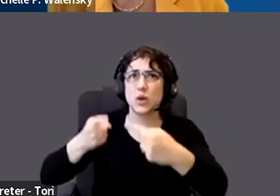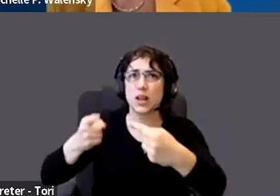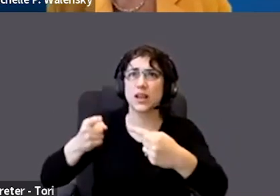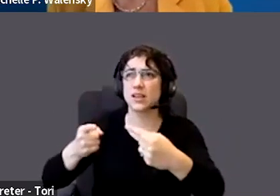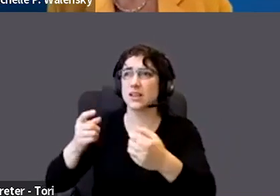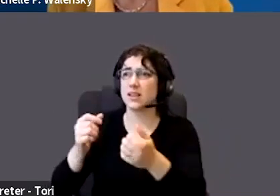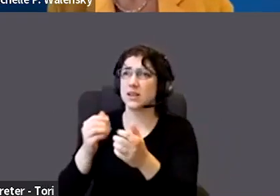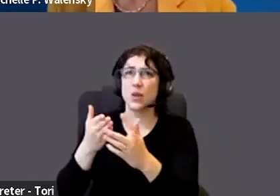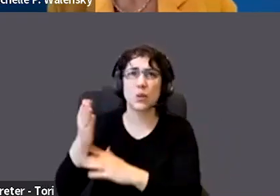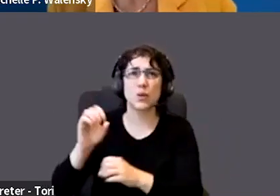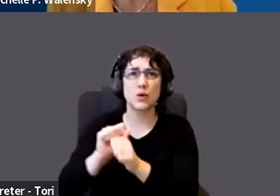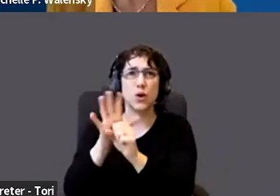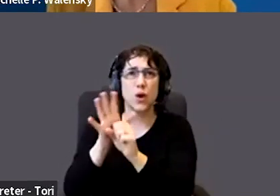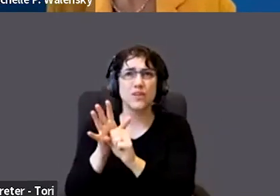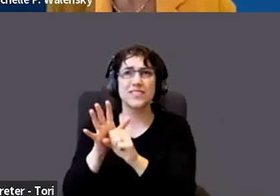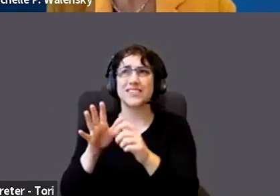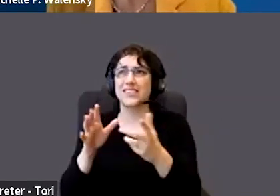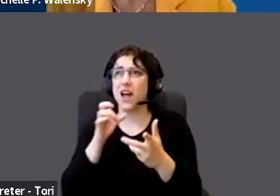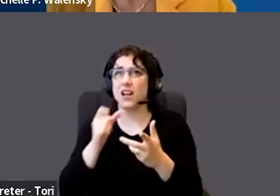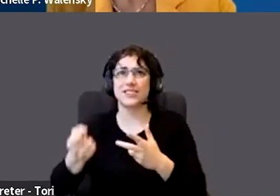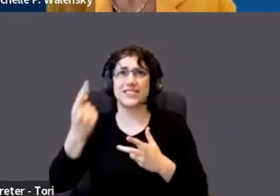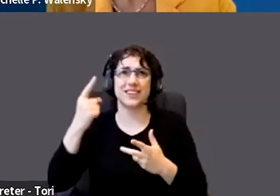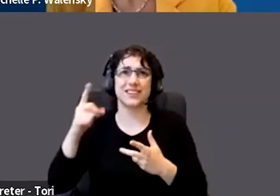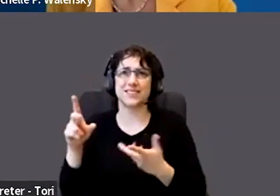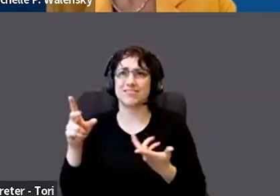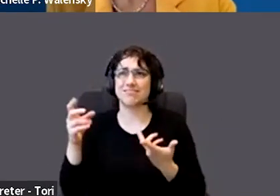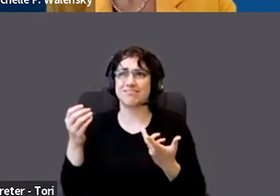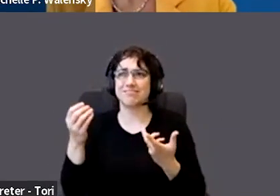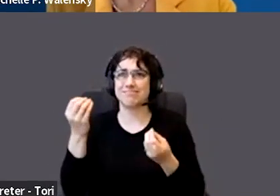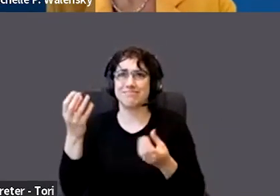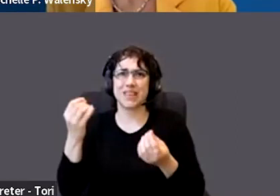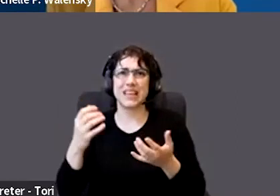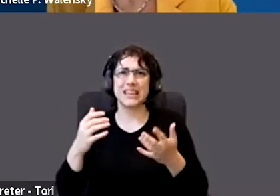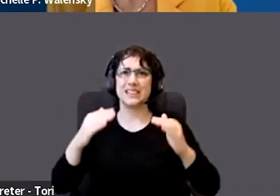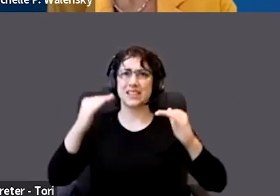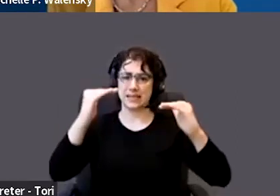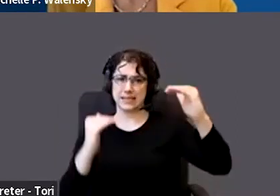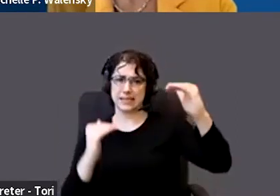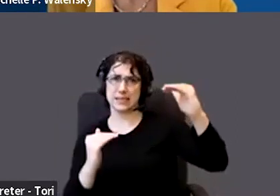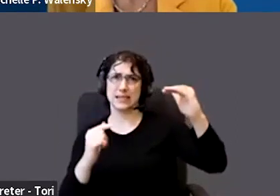And so I'm curious if you could talk about how these disproportionately affected communities are a part of the CFA and have been helping